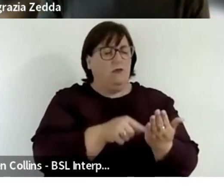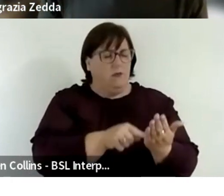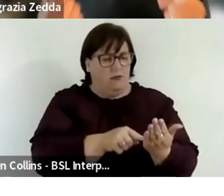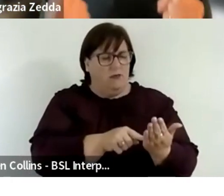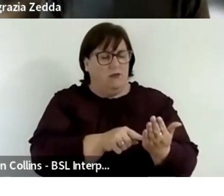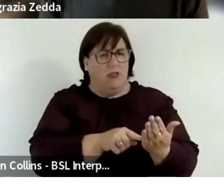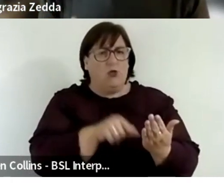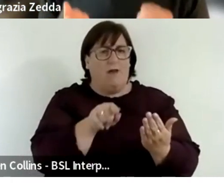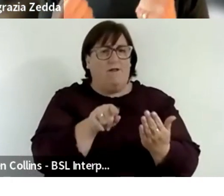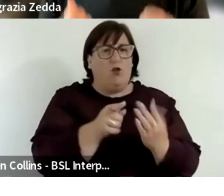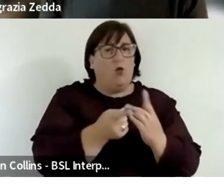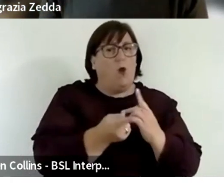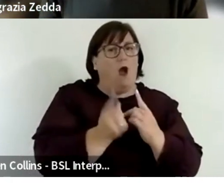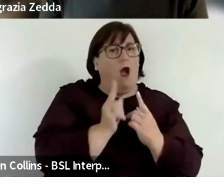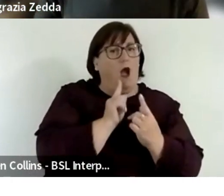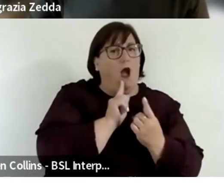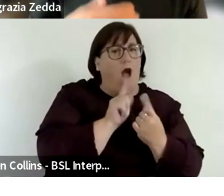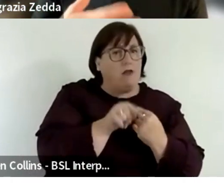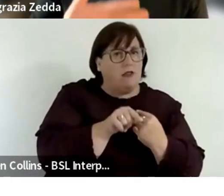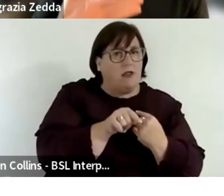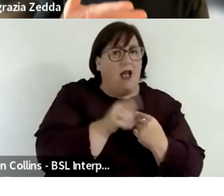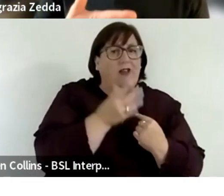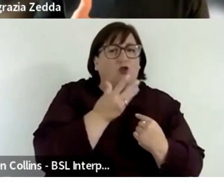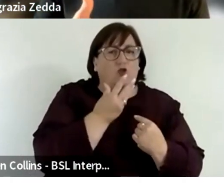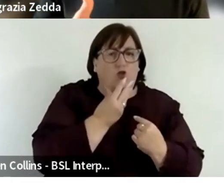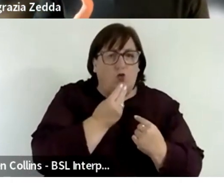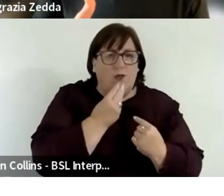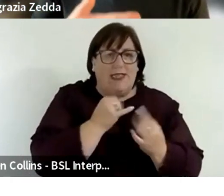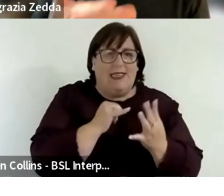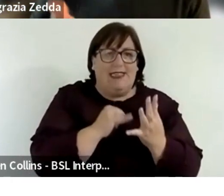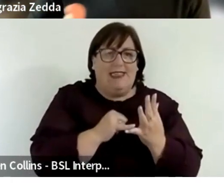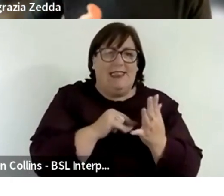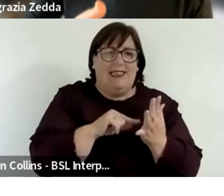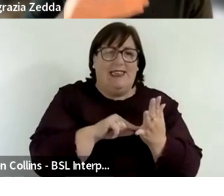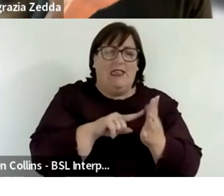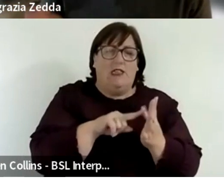is a really useful way for you to get everything